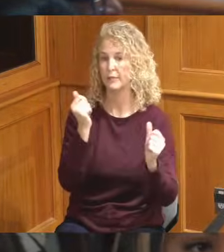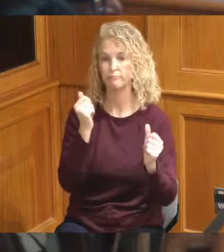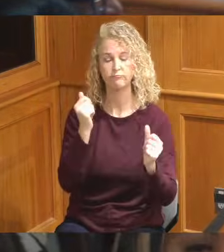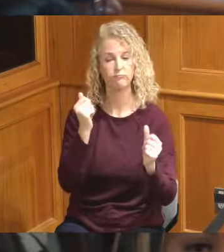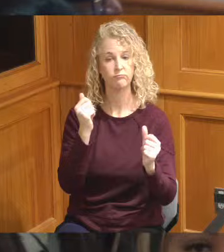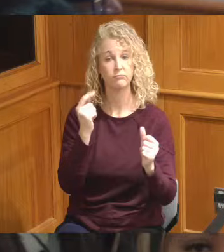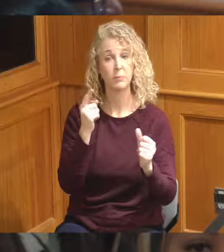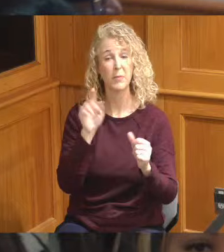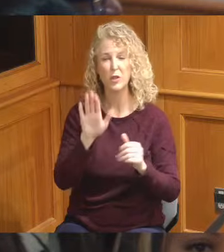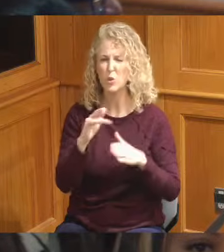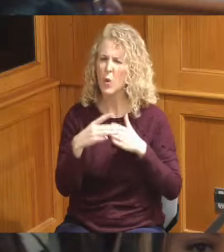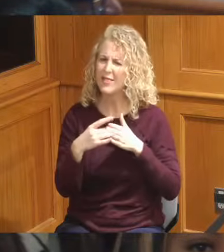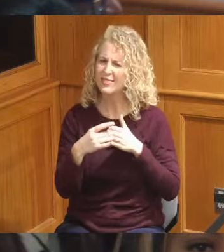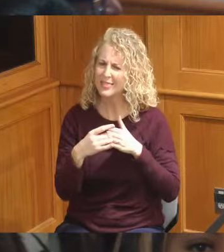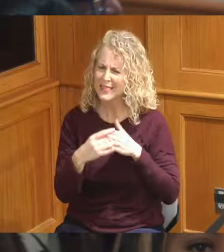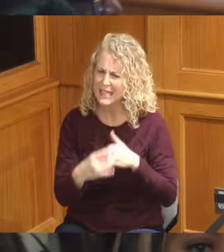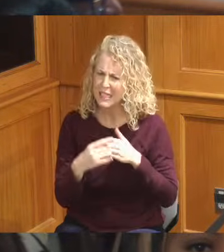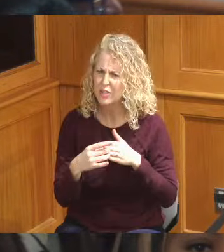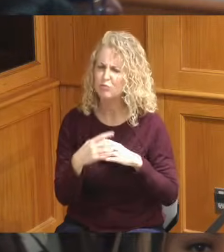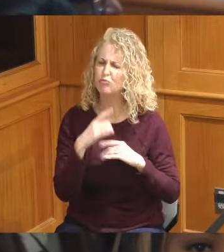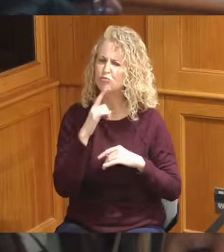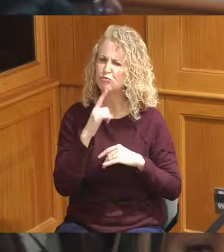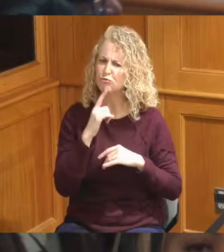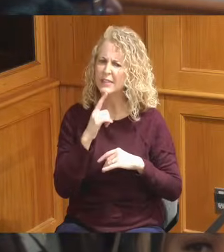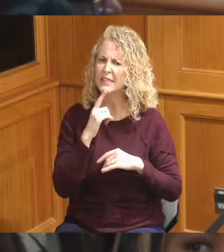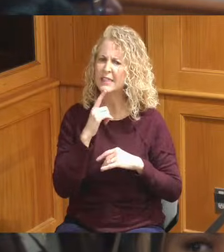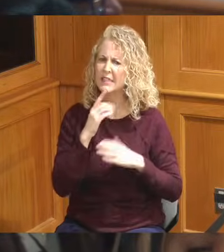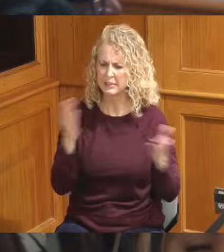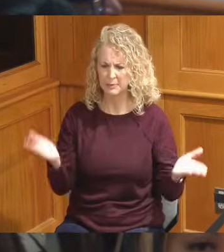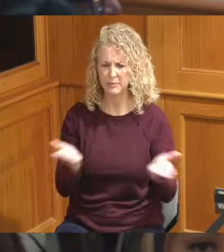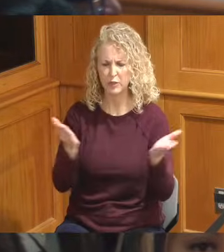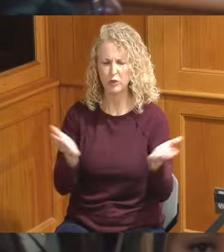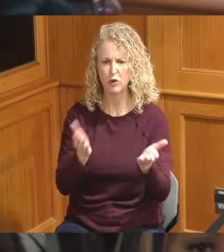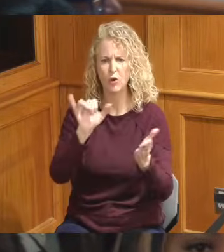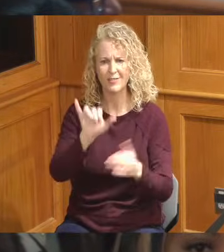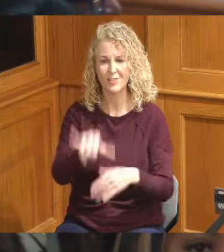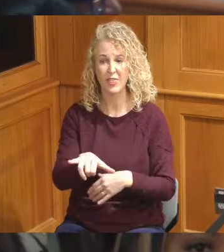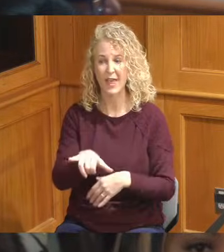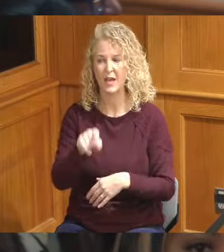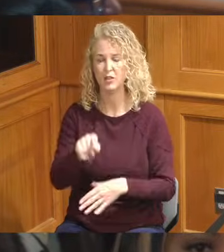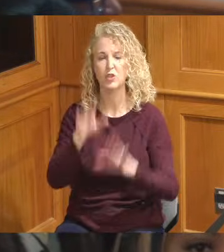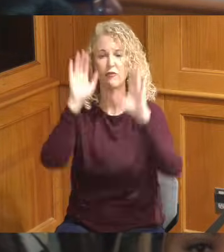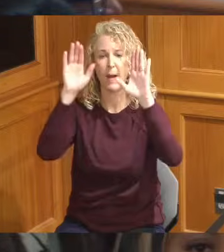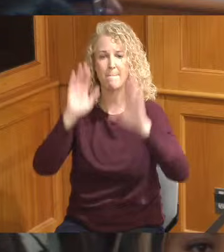But your leadership has really ramped that up. and you have been a fantastic partner partner to